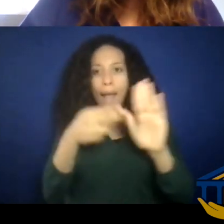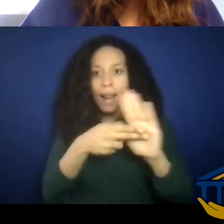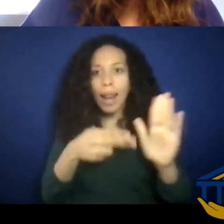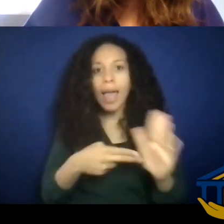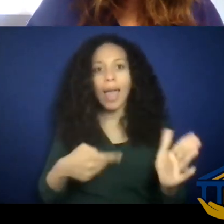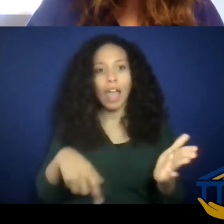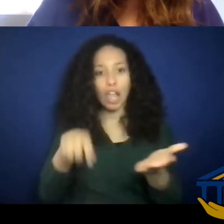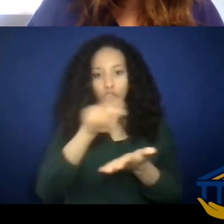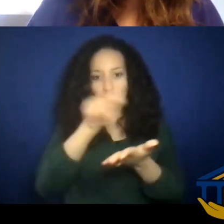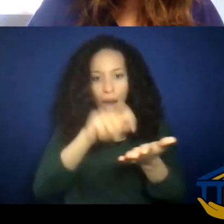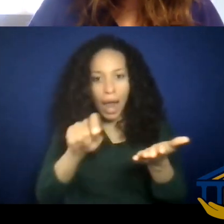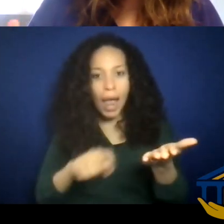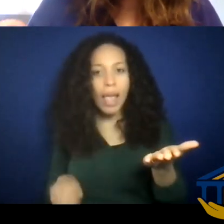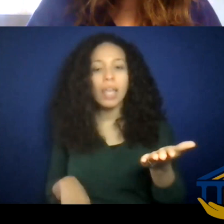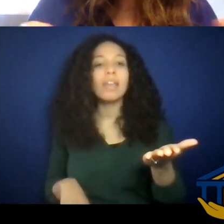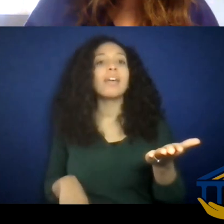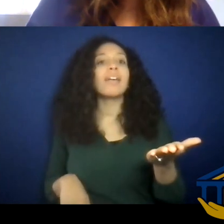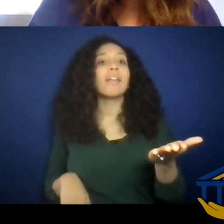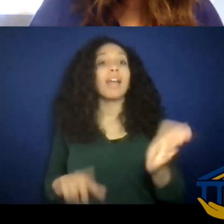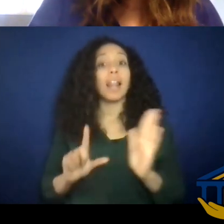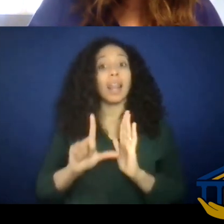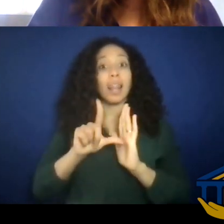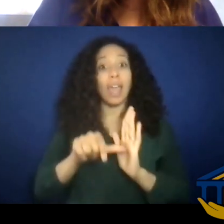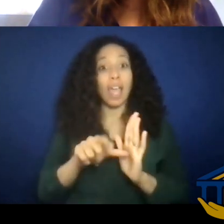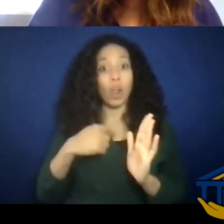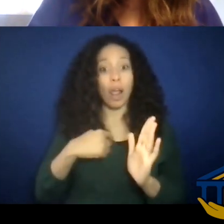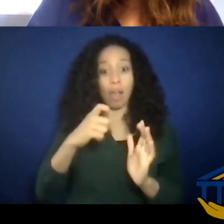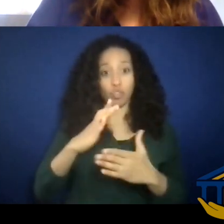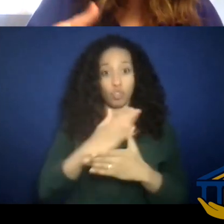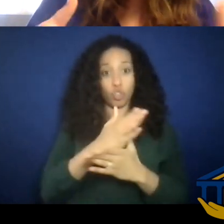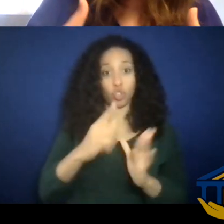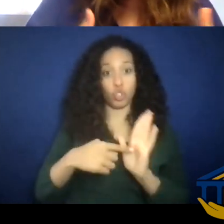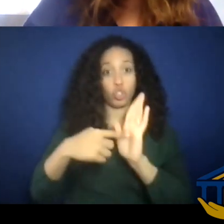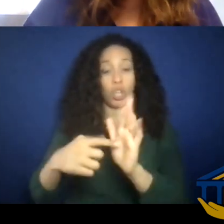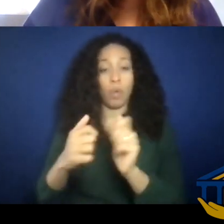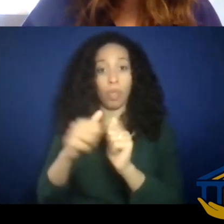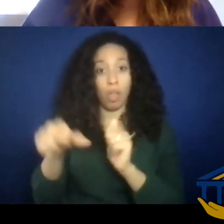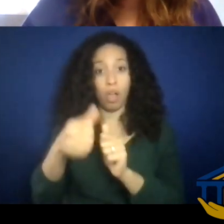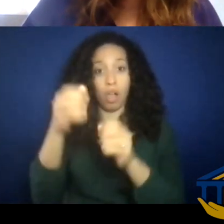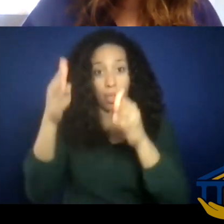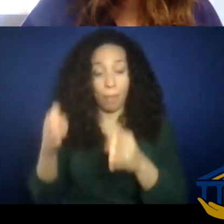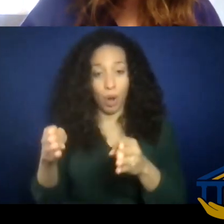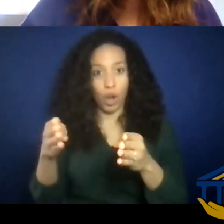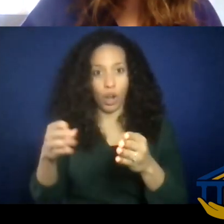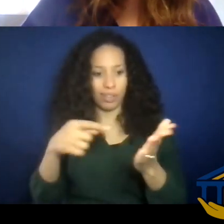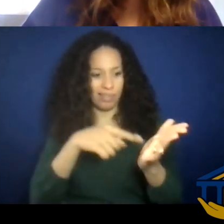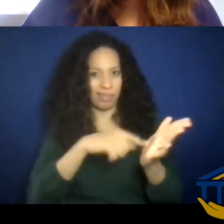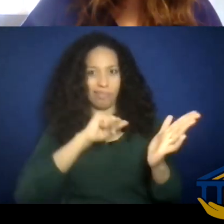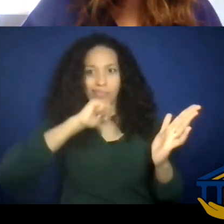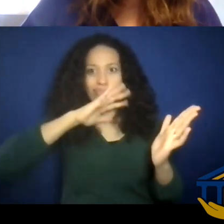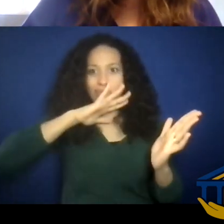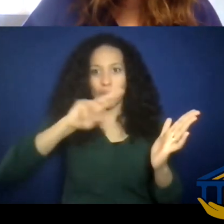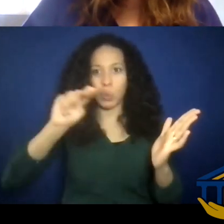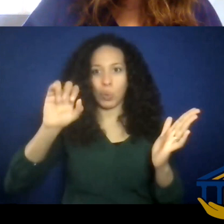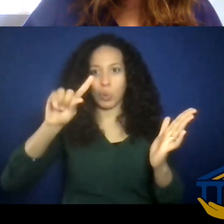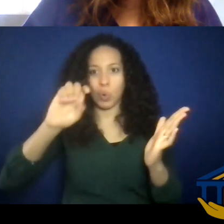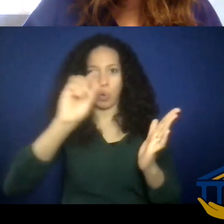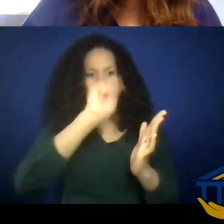and then when they need to share it with someone, all of their notes are on it and they may not want to share their notes.